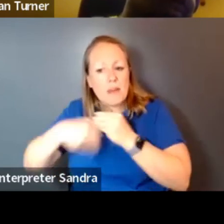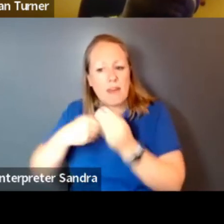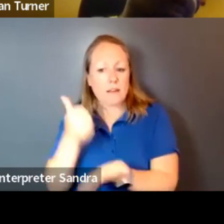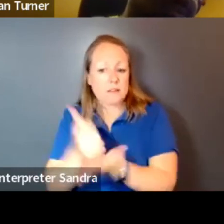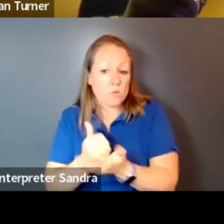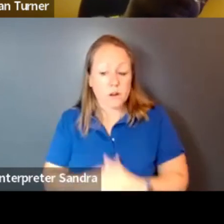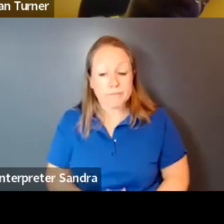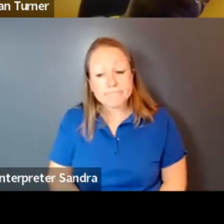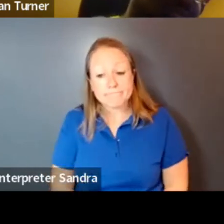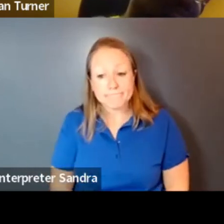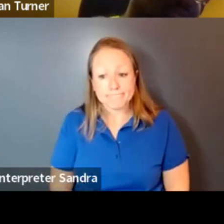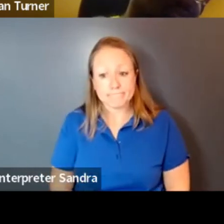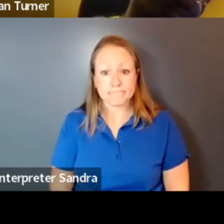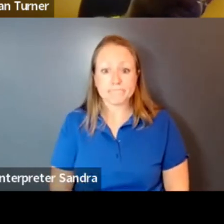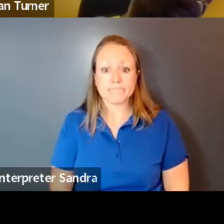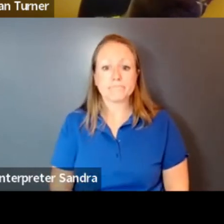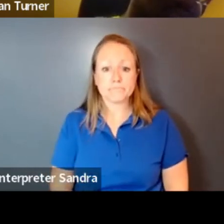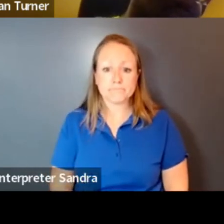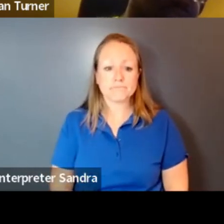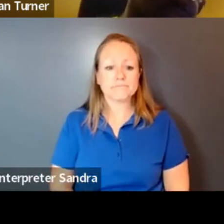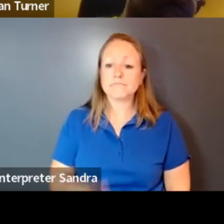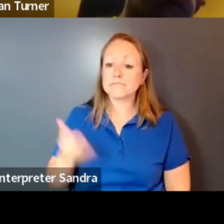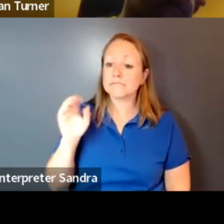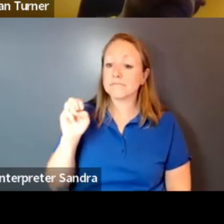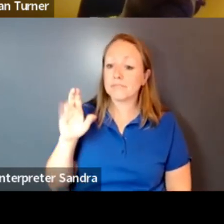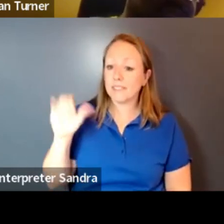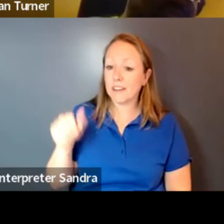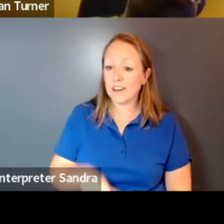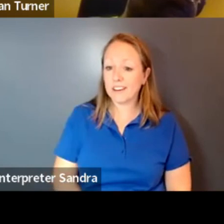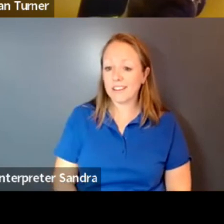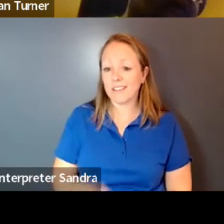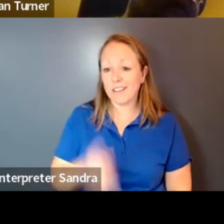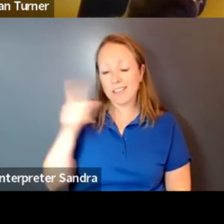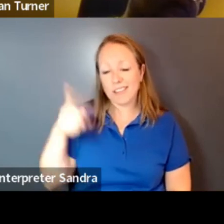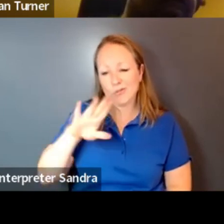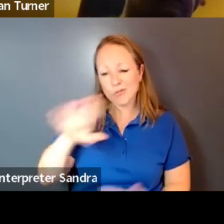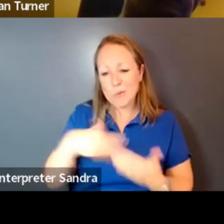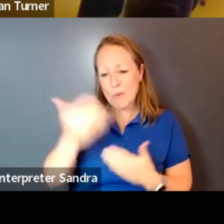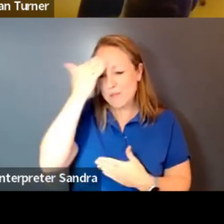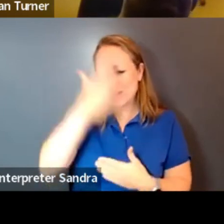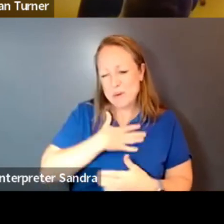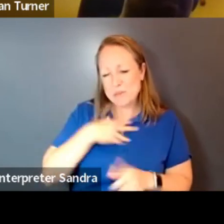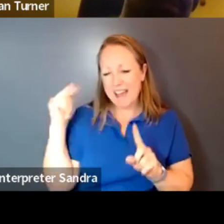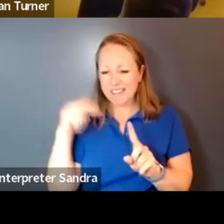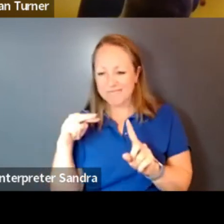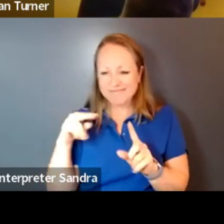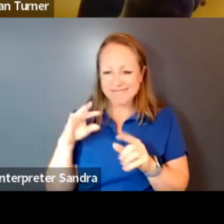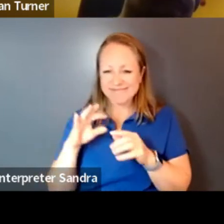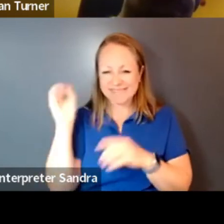Bevin Croft: Awesome. Yeah. Thank you, Erica, Erica Andres: I think y'all probably know my stance on that answer. But I do also, I mean,